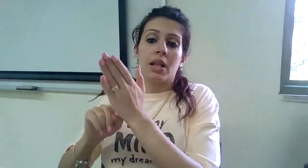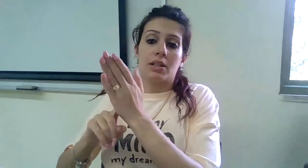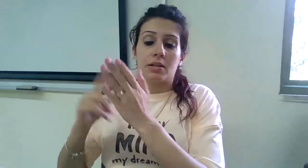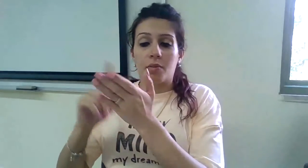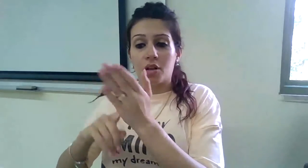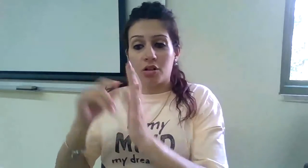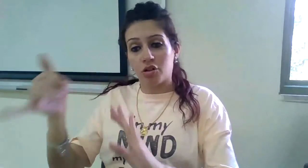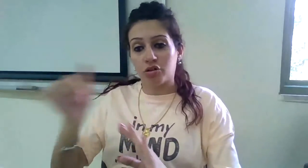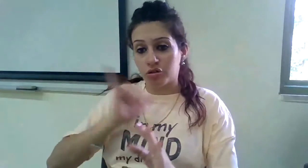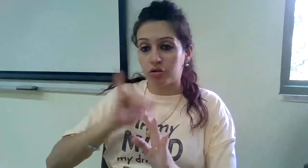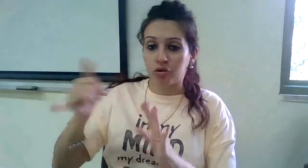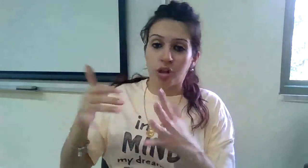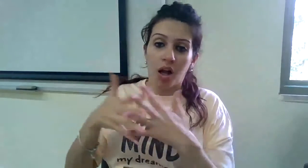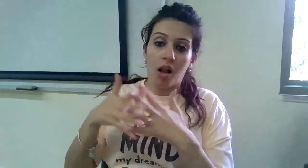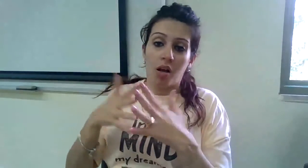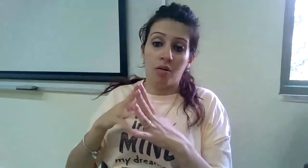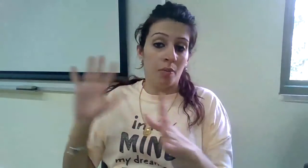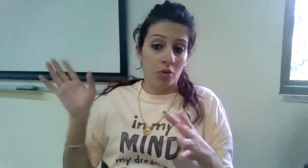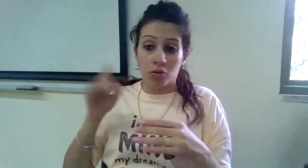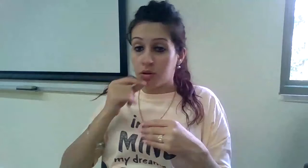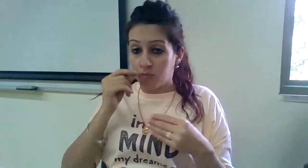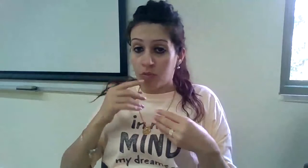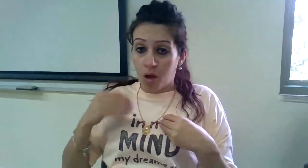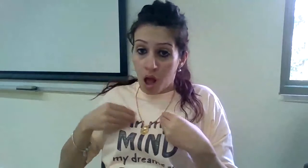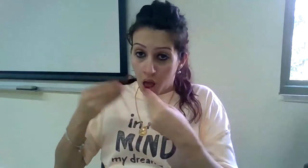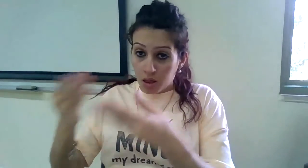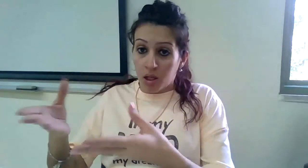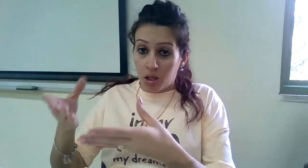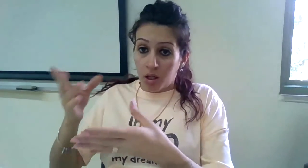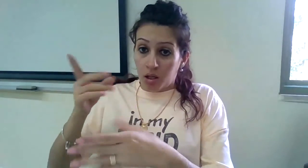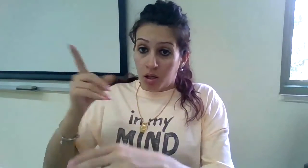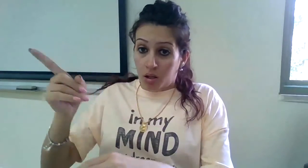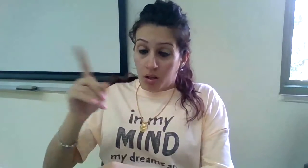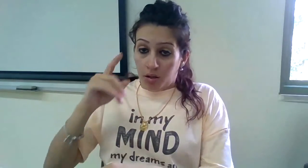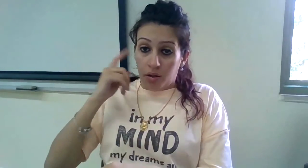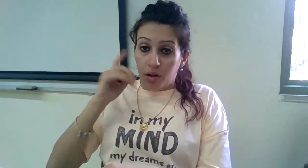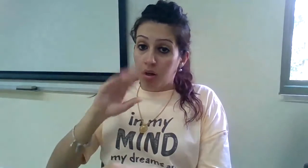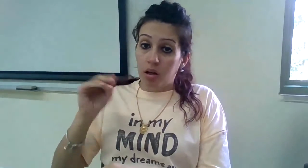it's a double sided task, one to create the legislative environment